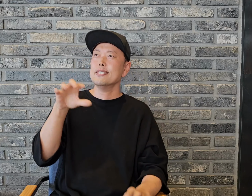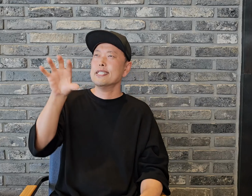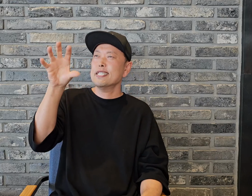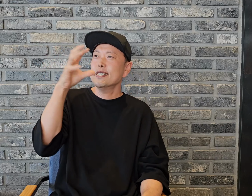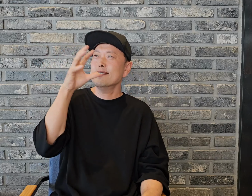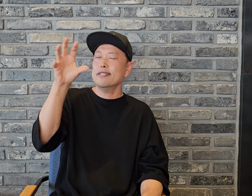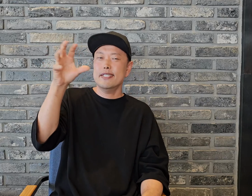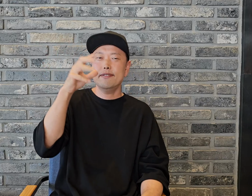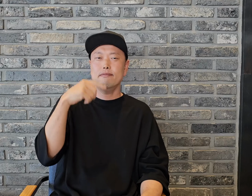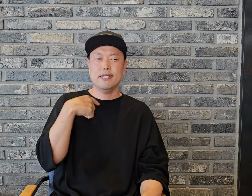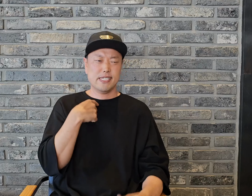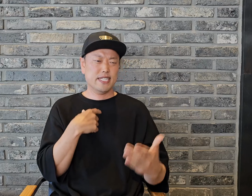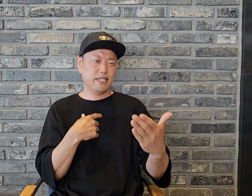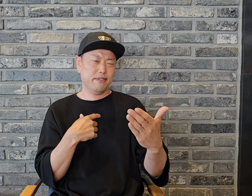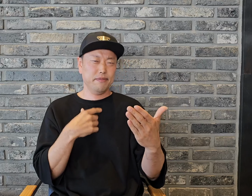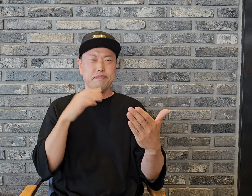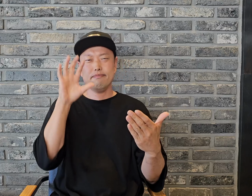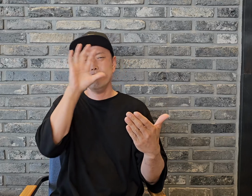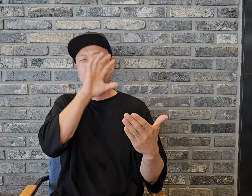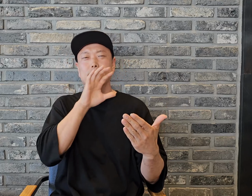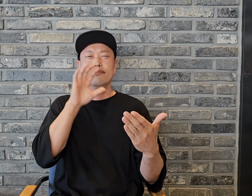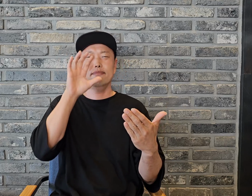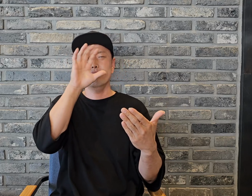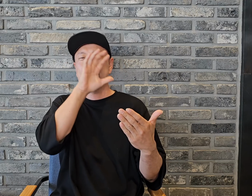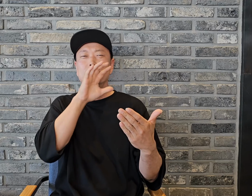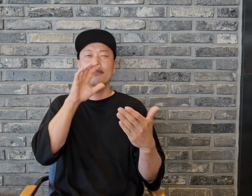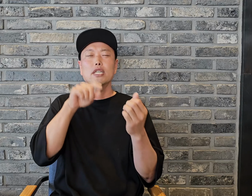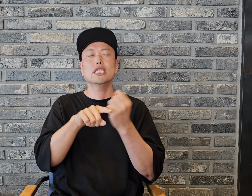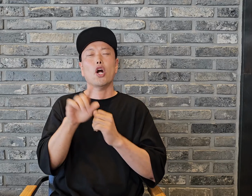I try to reproduce it exactly as it is.